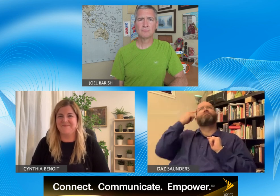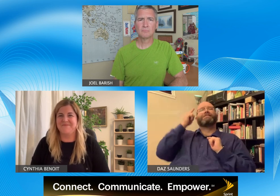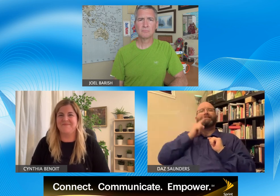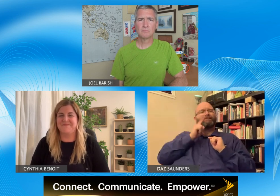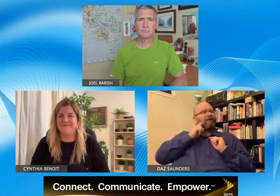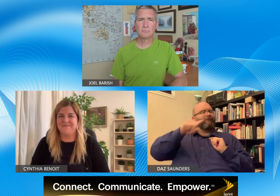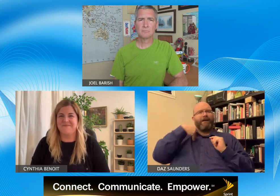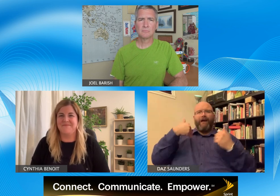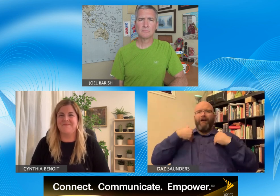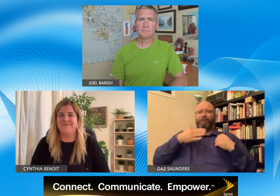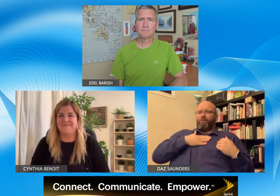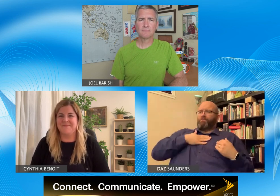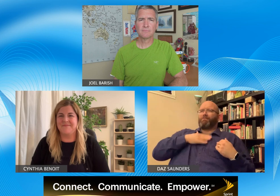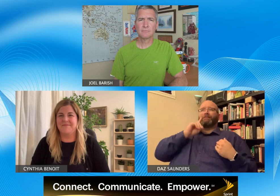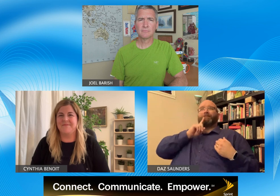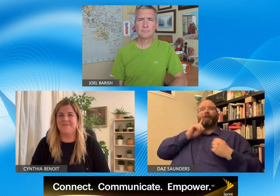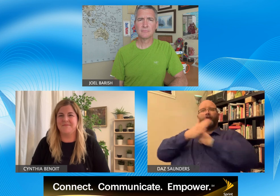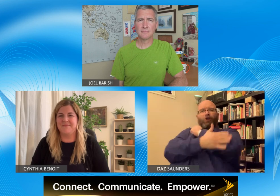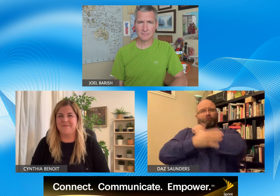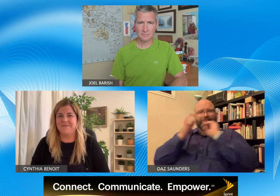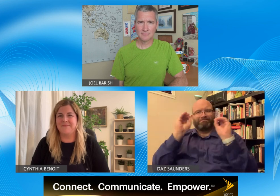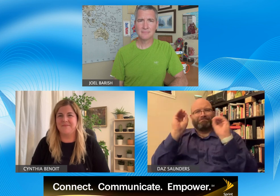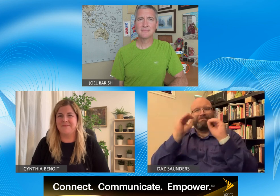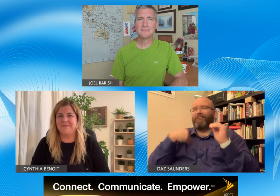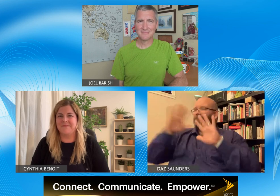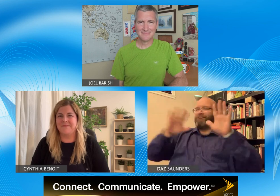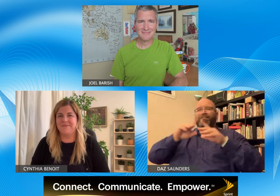And now, what about the Deaf community? Well, we do not have a “Deaf Country”.